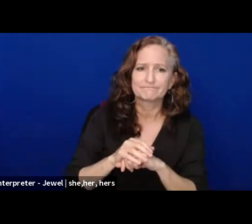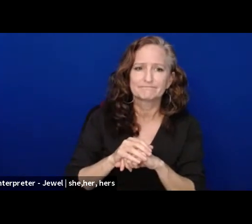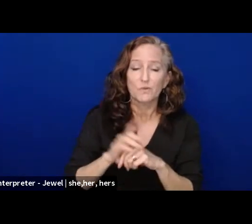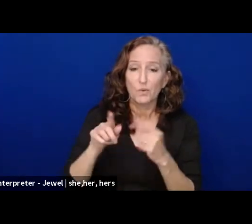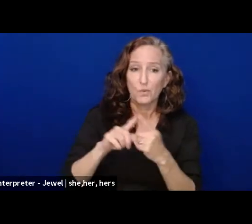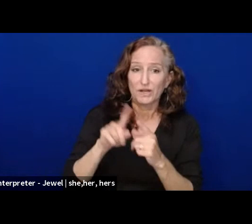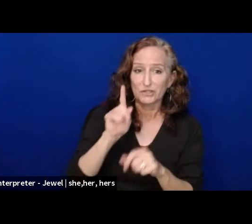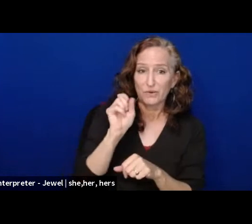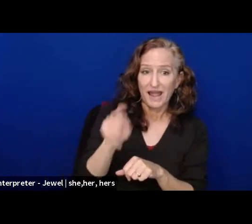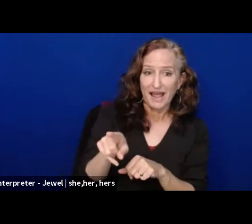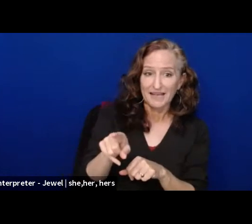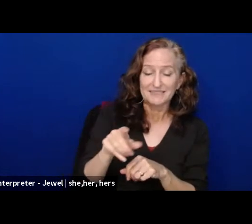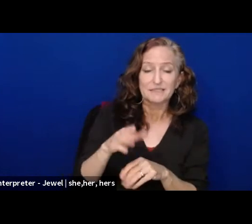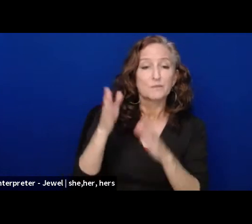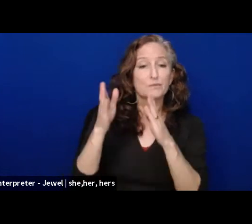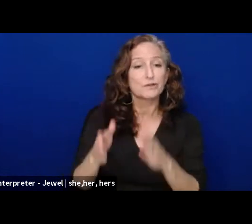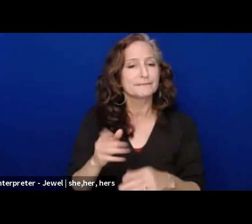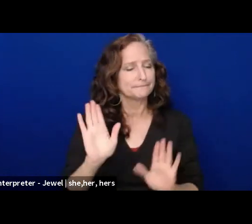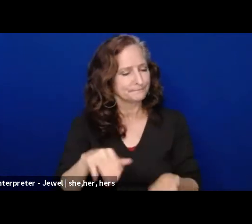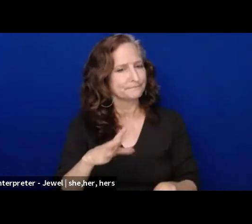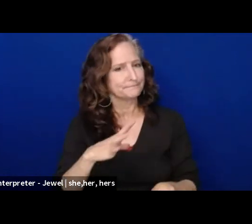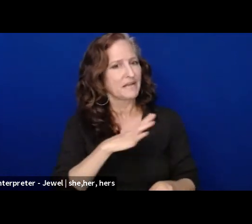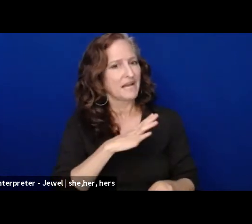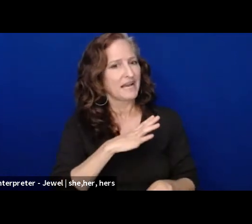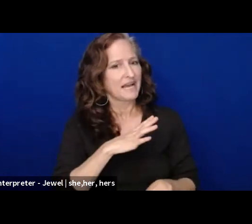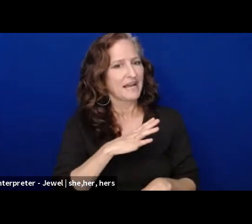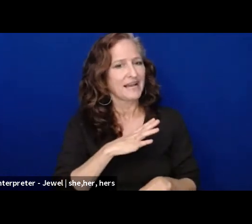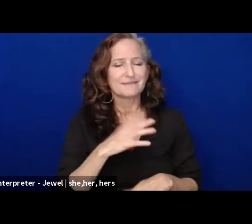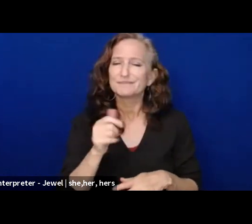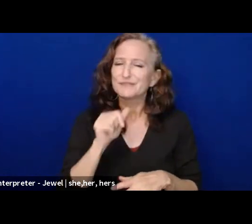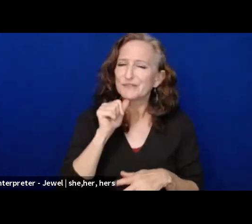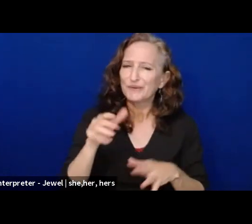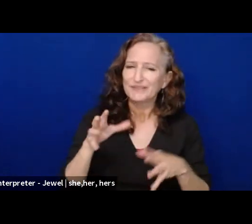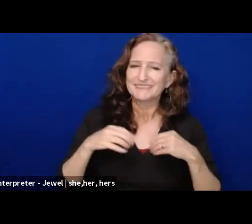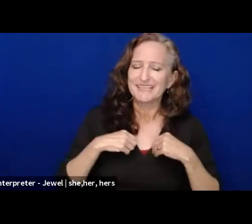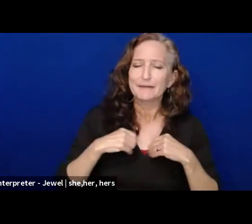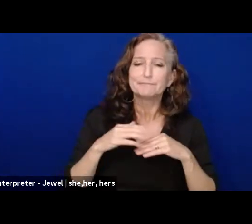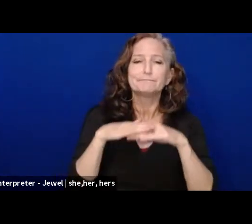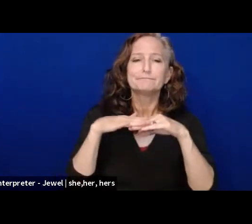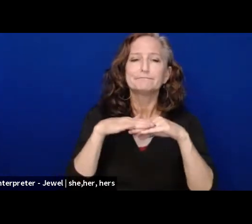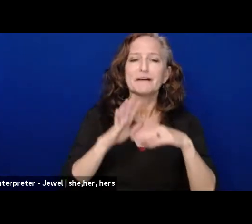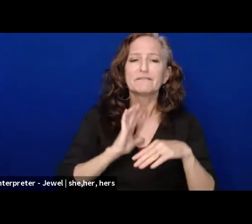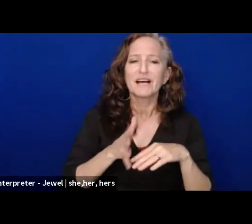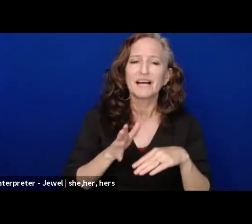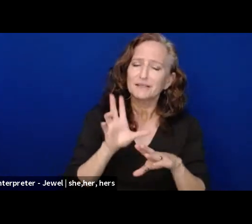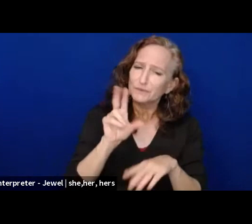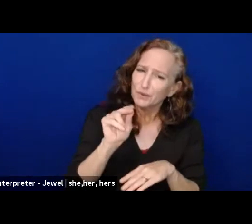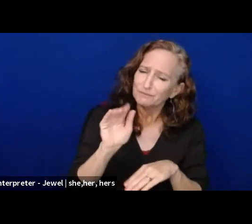fine be the answer. How are you really feeling? I really want to know. And then listen.